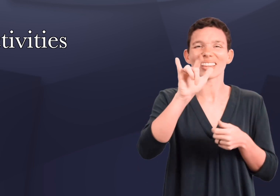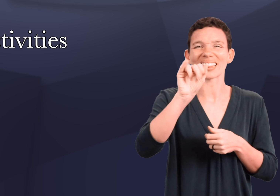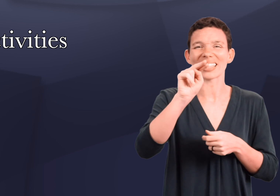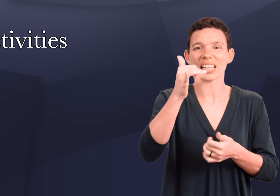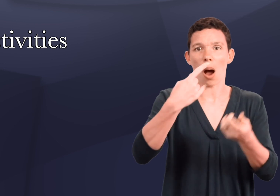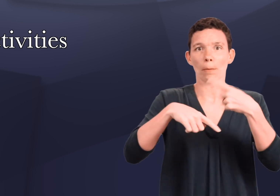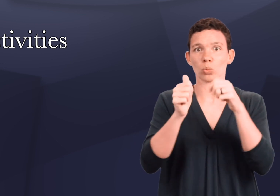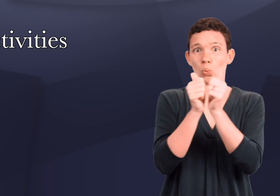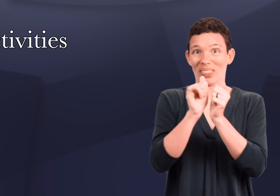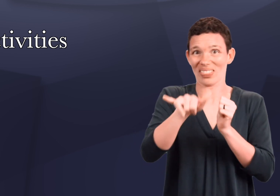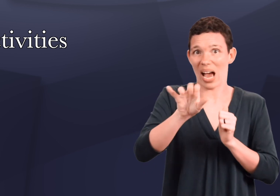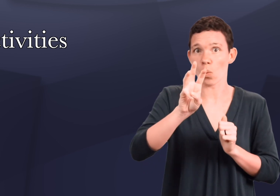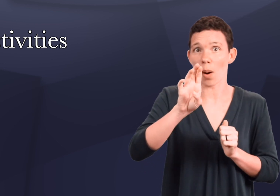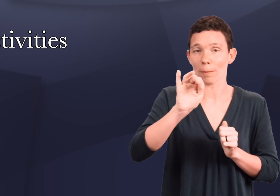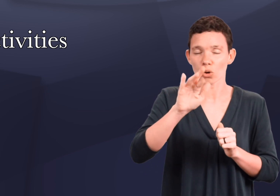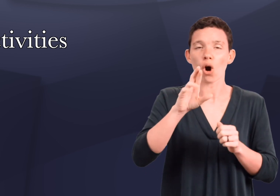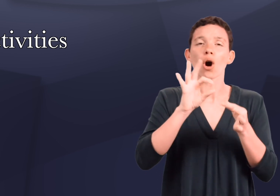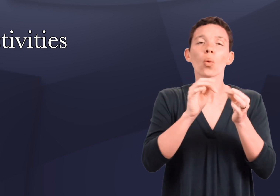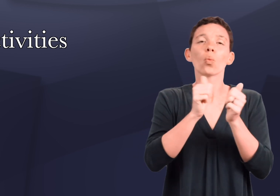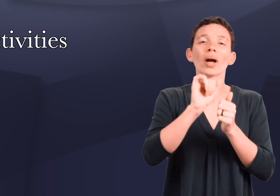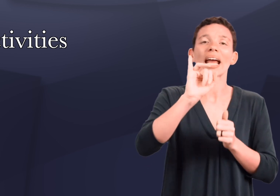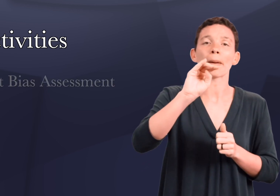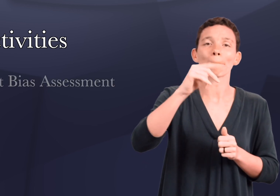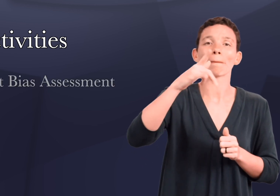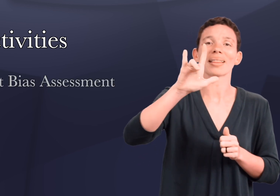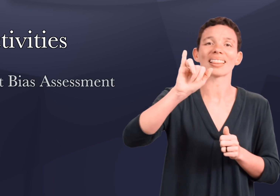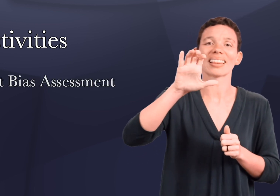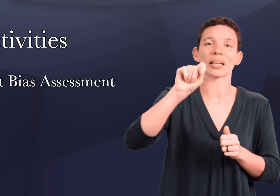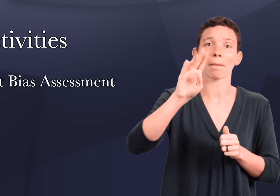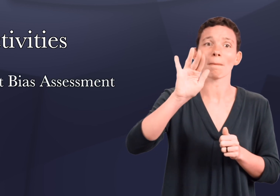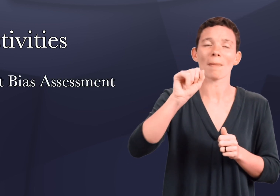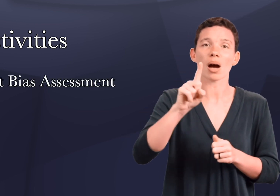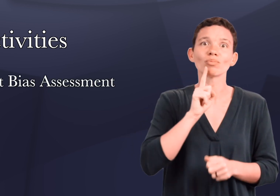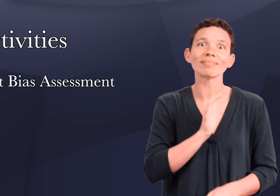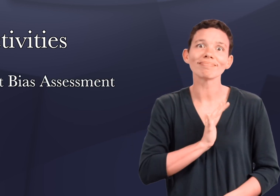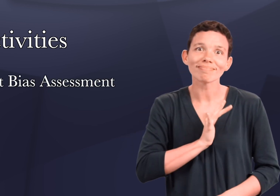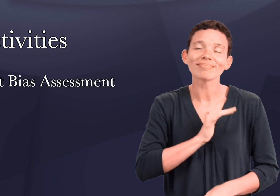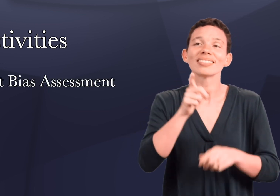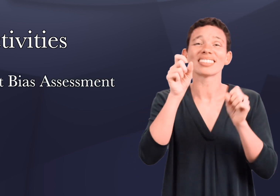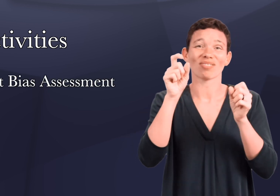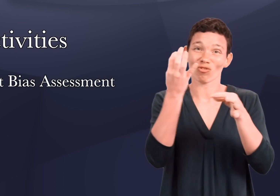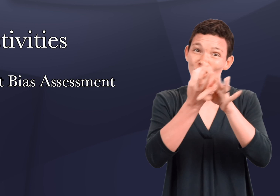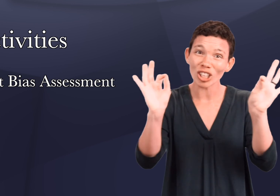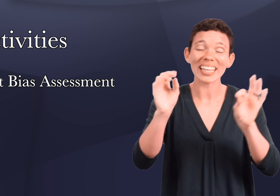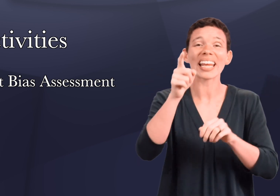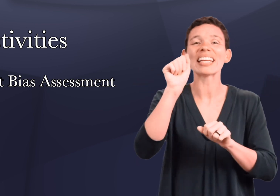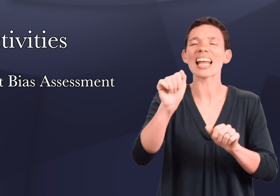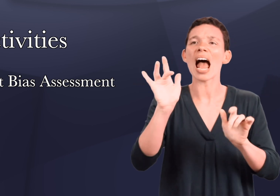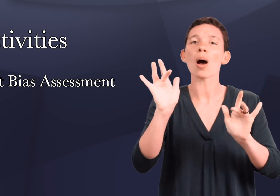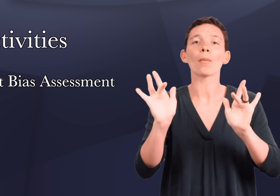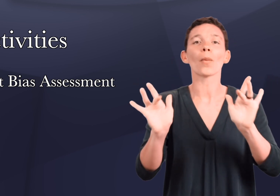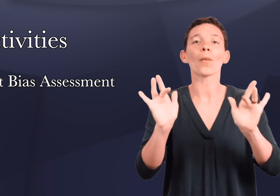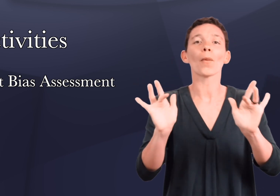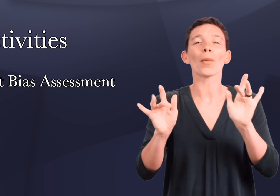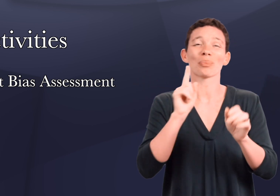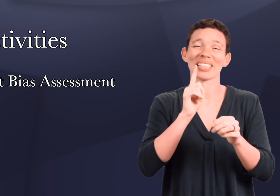There is a link that comes with this webinar for the implicit bias assessment. It's cool and free.